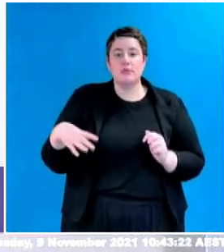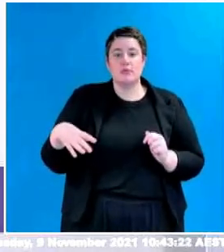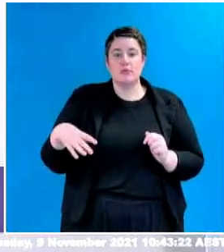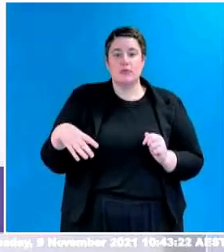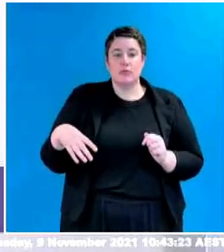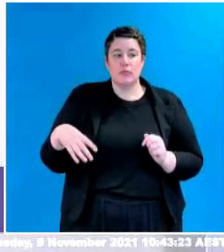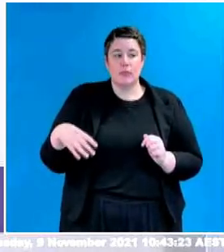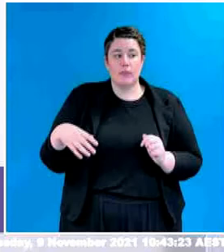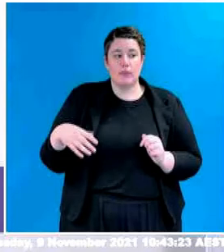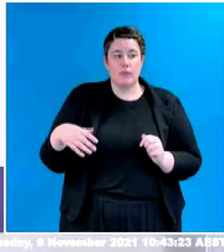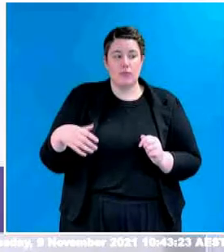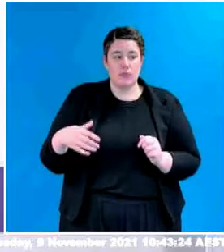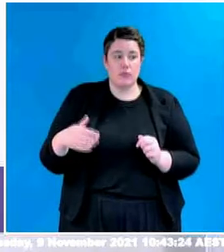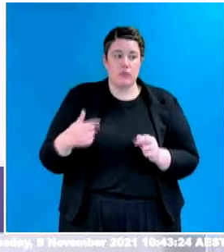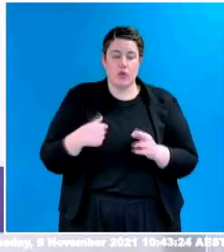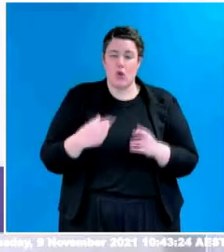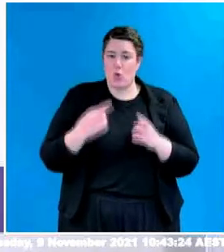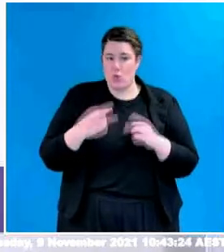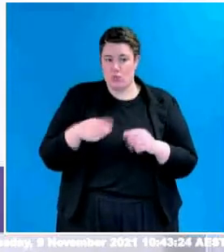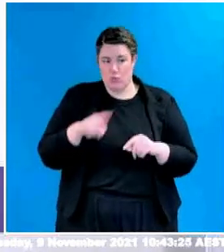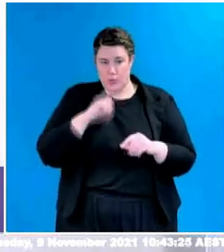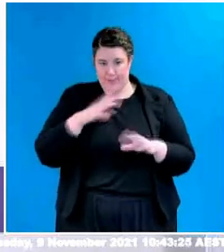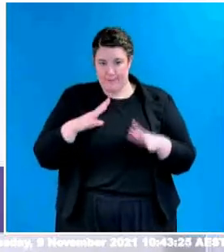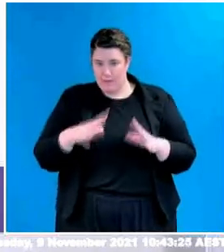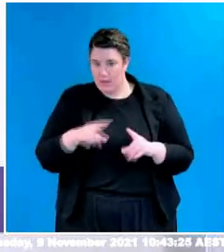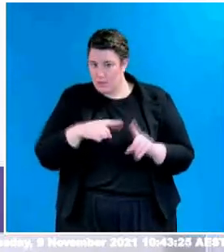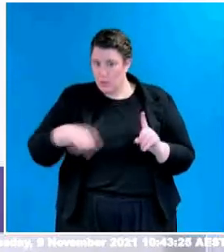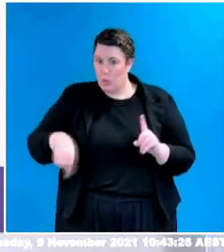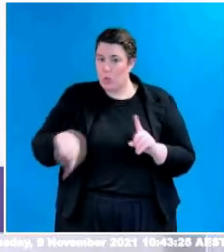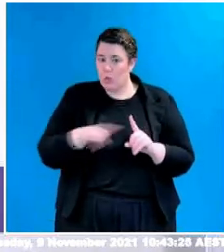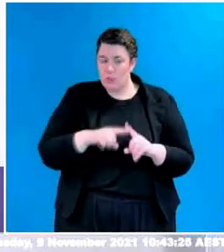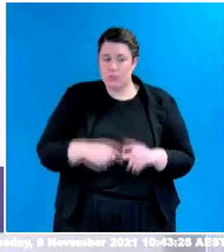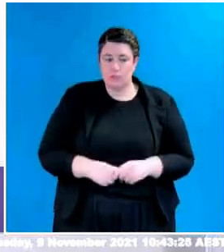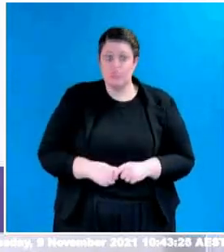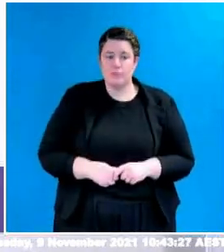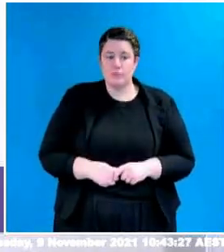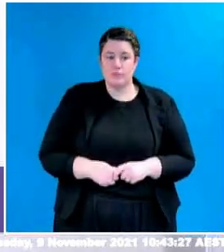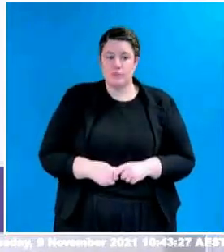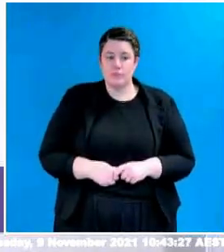I hope that won't be an inconvenience to Professor Nolan. All right, we will just adjourn for five minutes